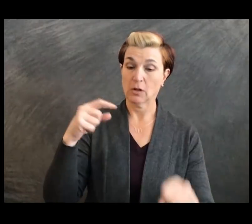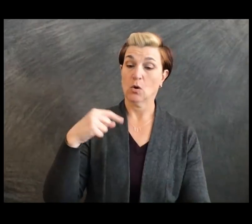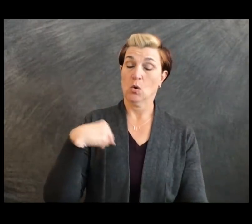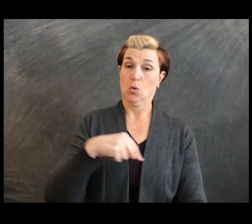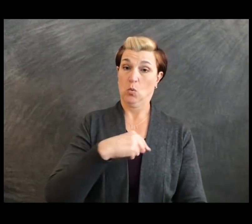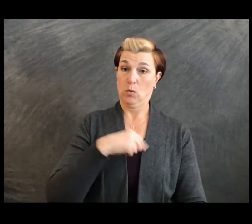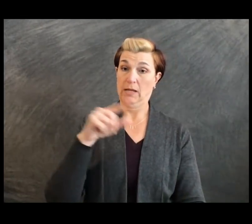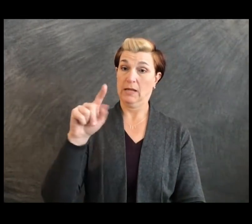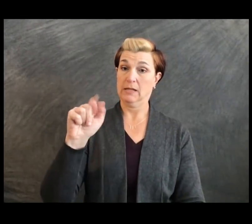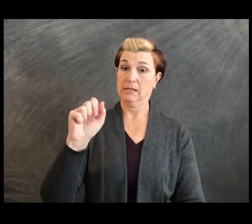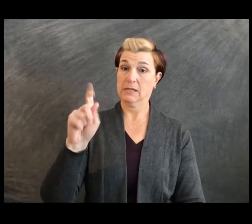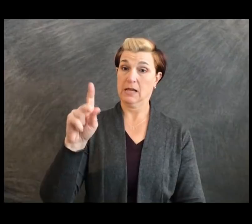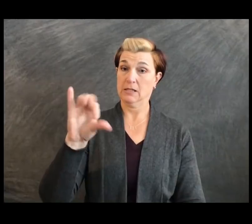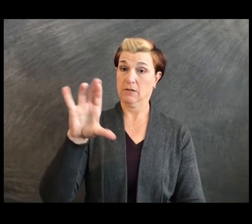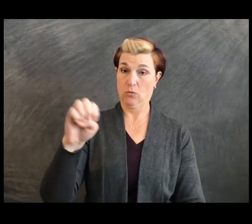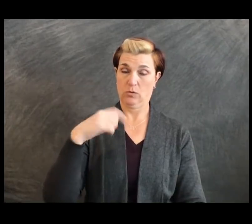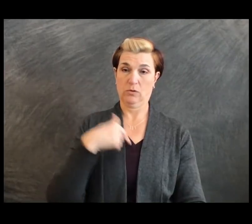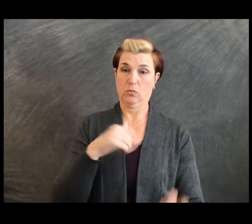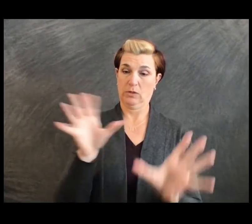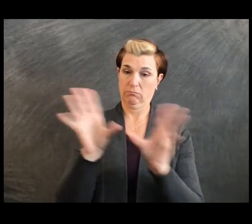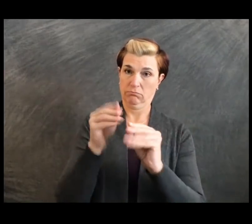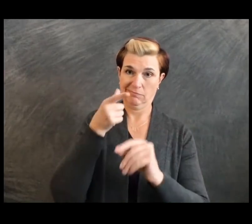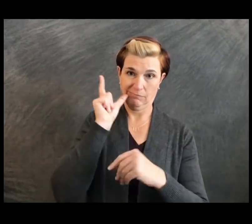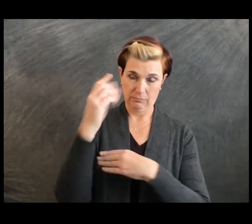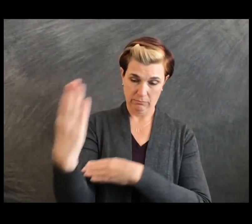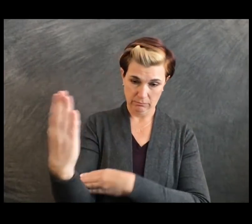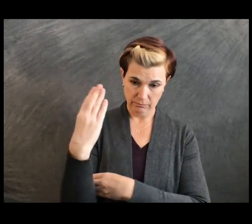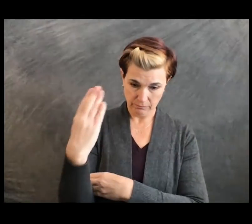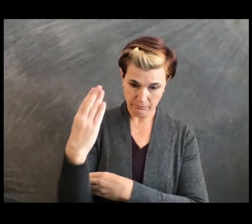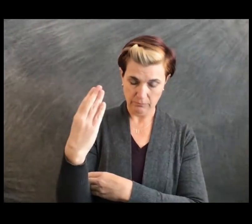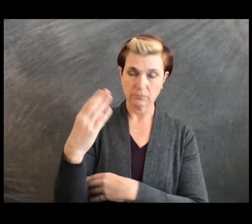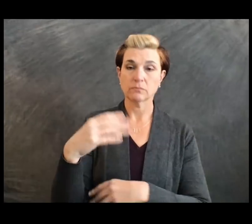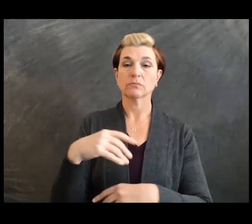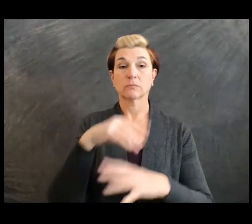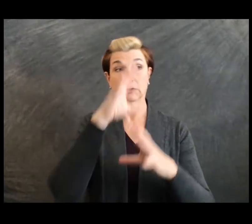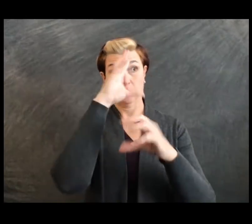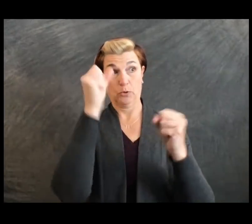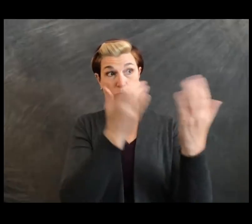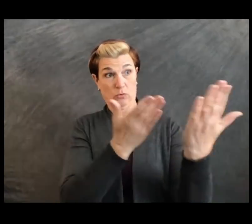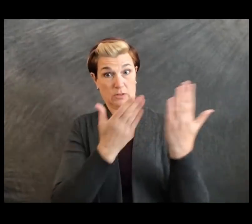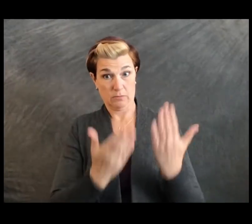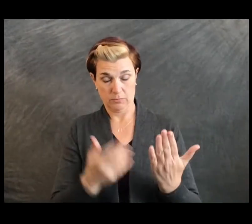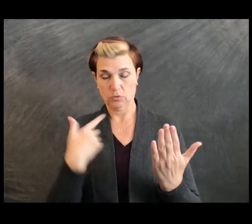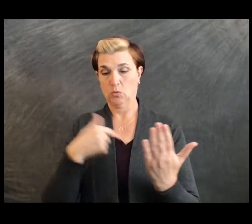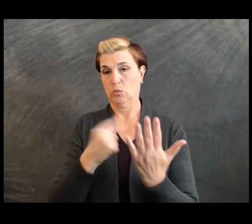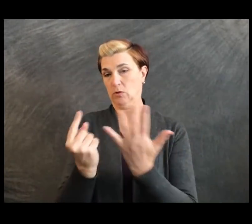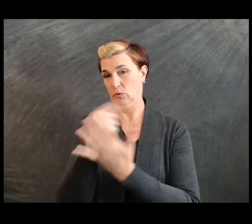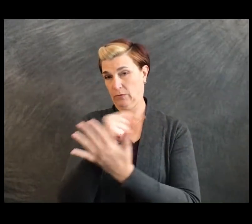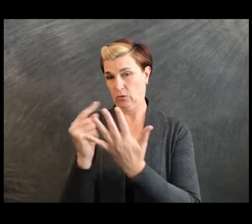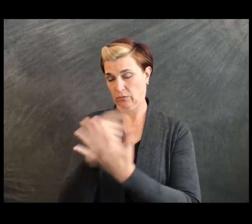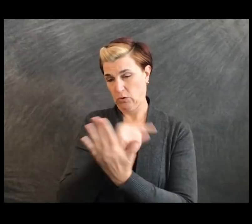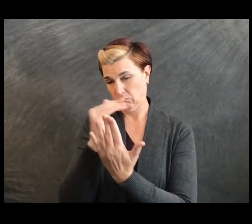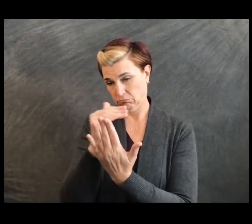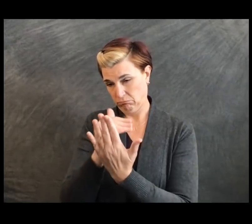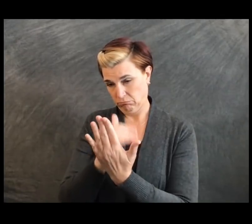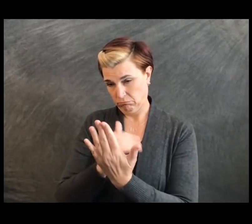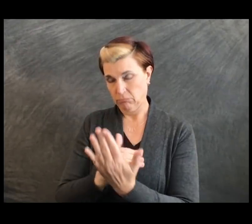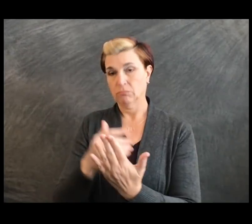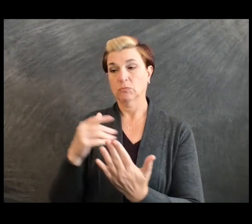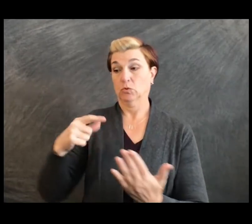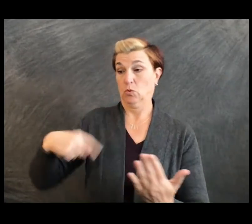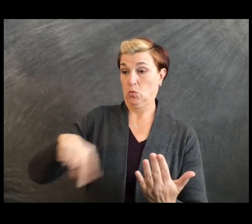our latest recommendations we continue at the president's direction to lead not